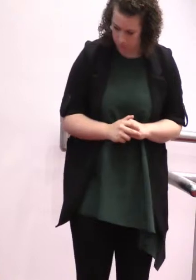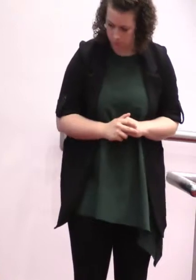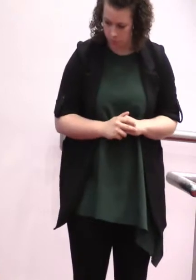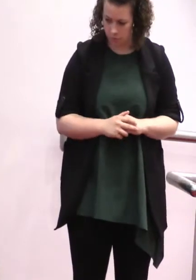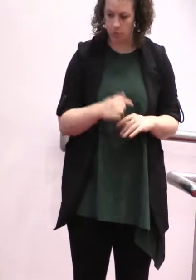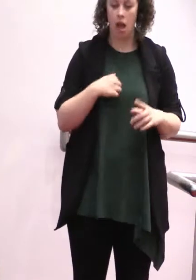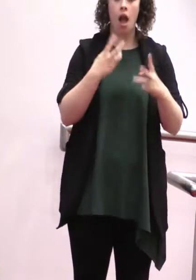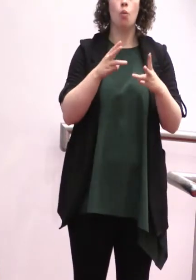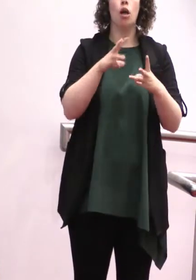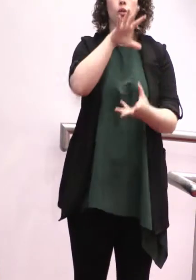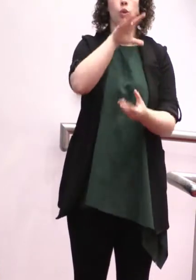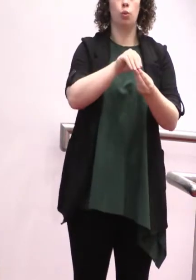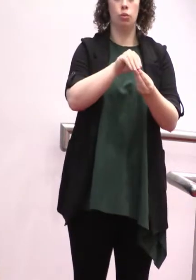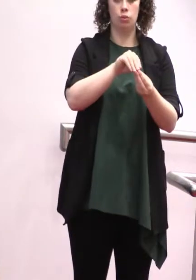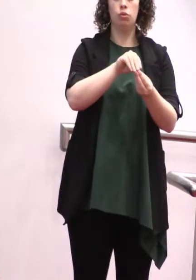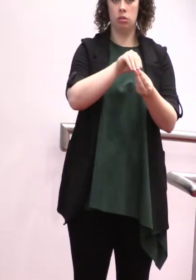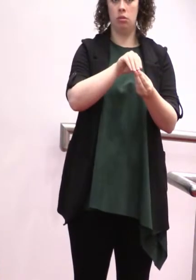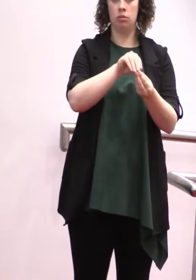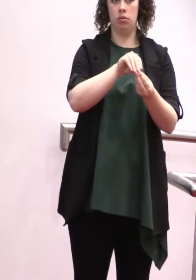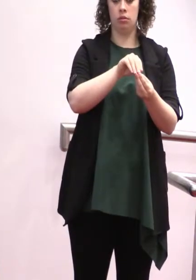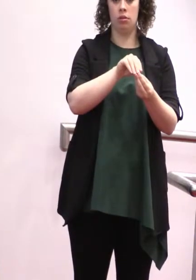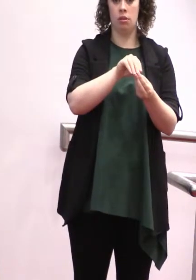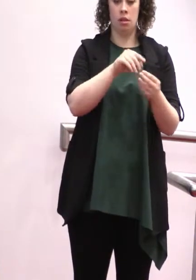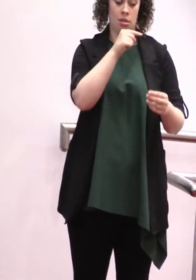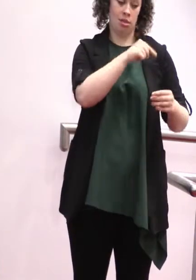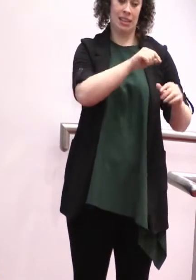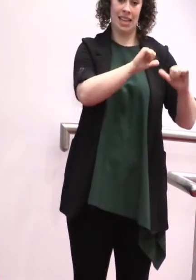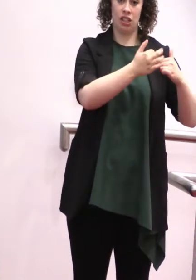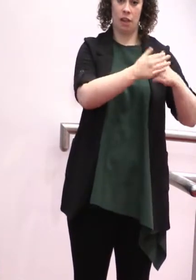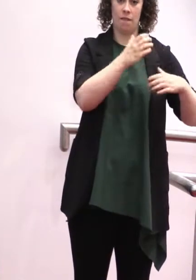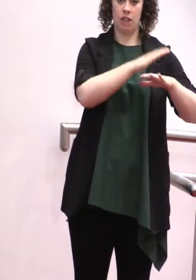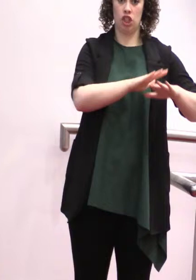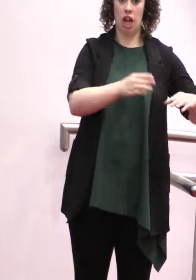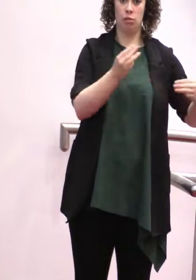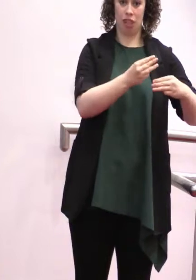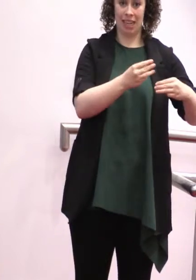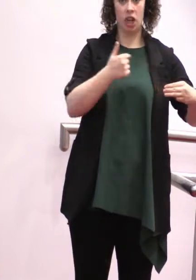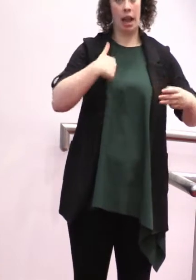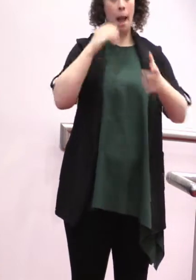To conclude, even though the fact that child protection has decided to appeal this outcome,